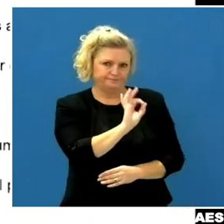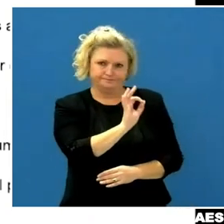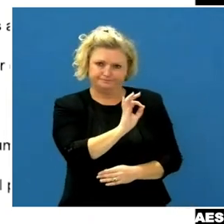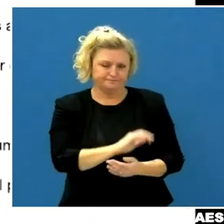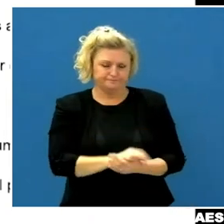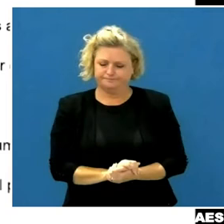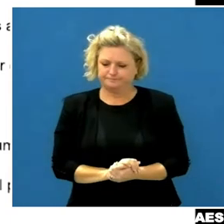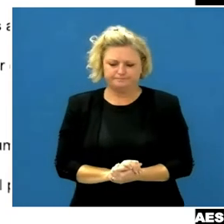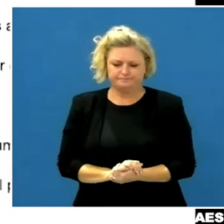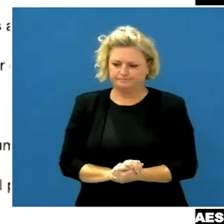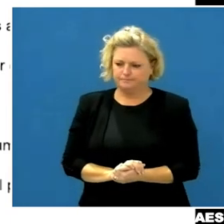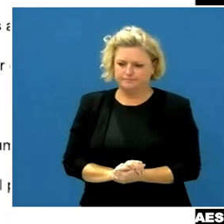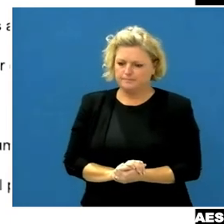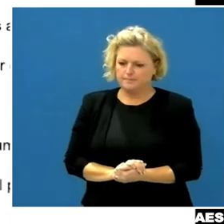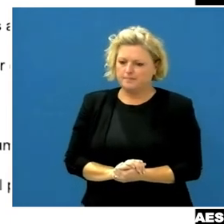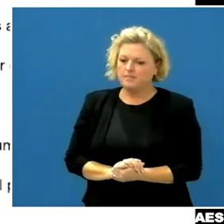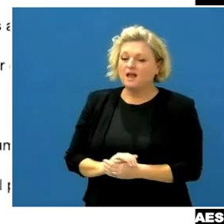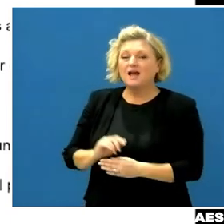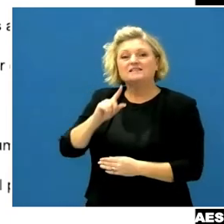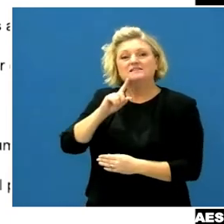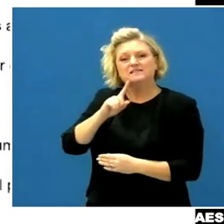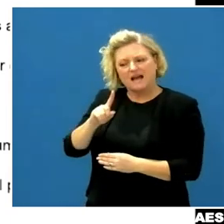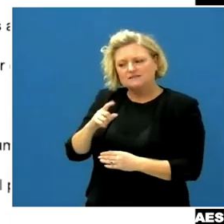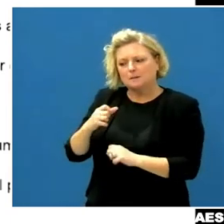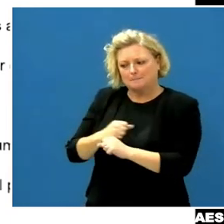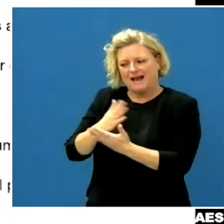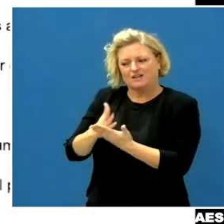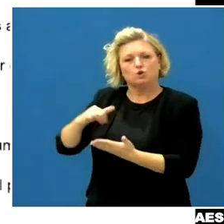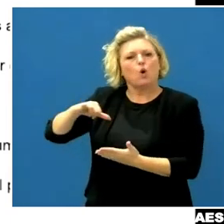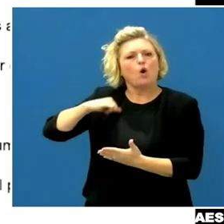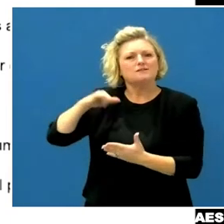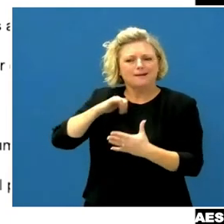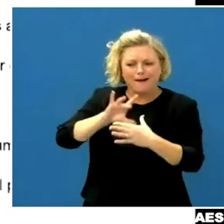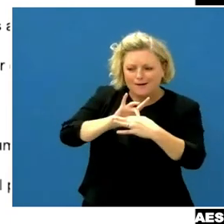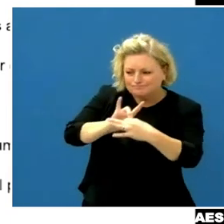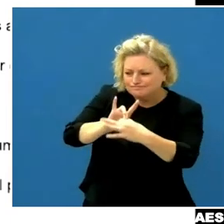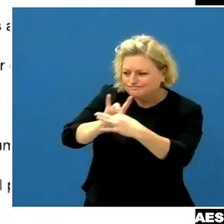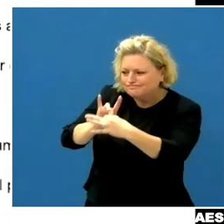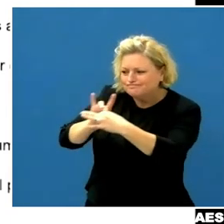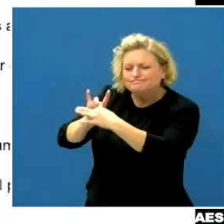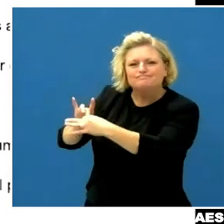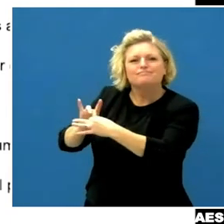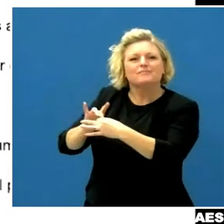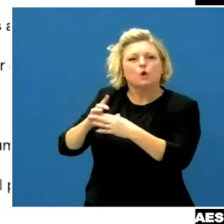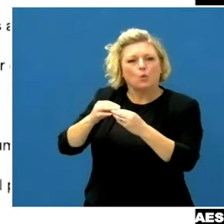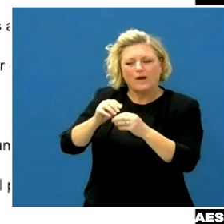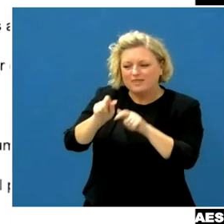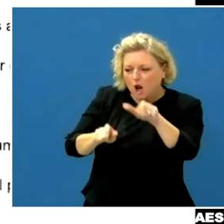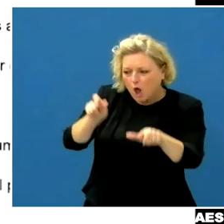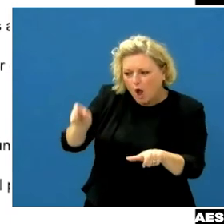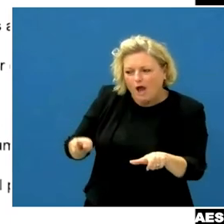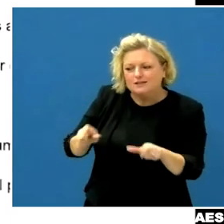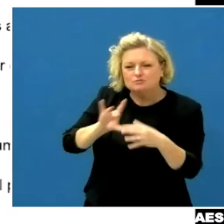"Builds trusting relationships with Afford's clients' families, advocates and carers." Is that something that happened in your family with Jason?